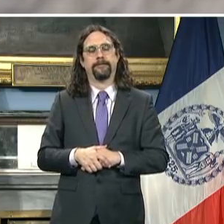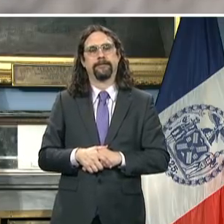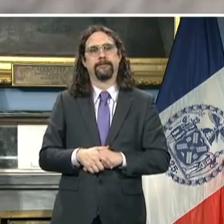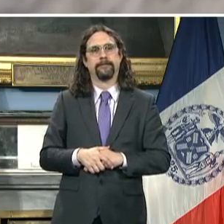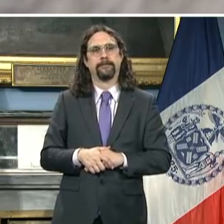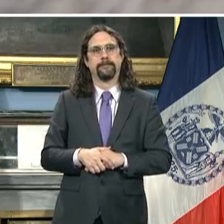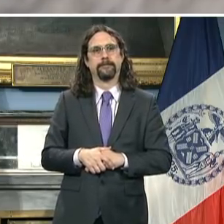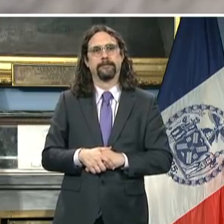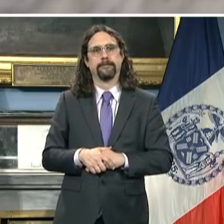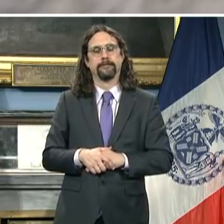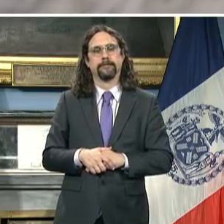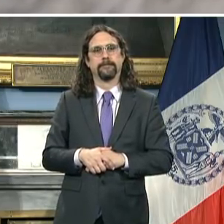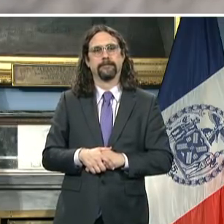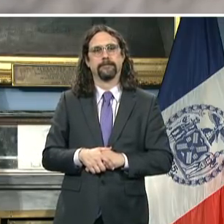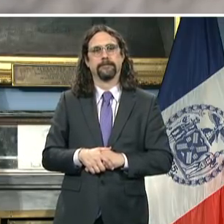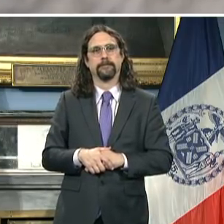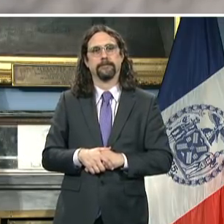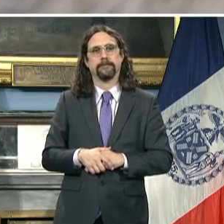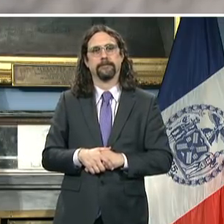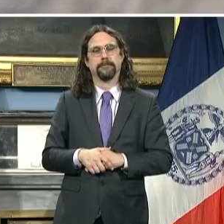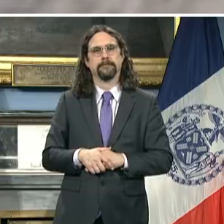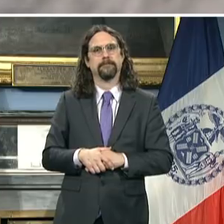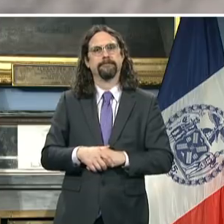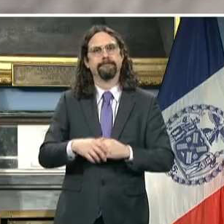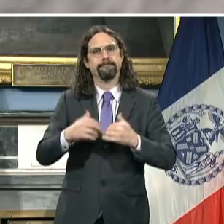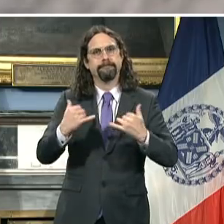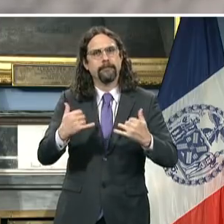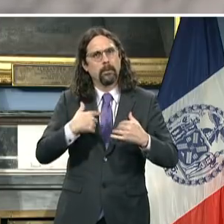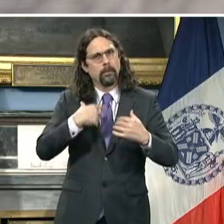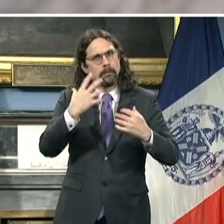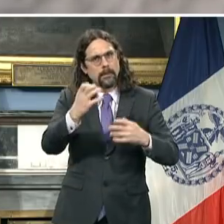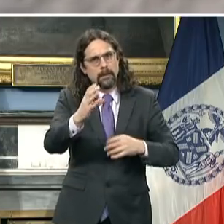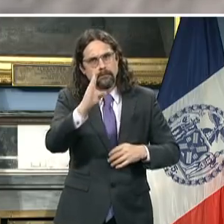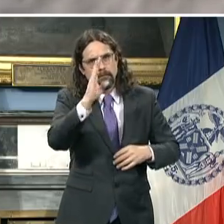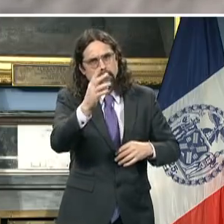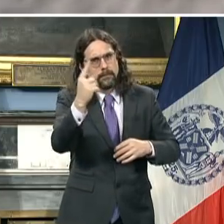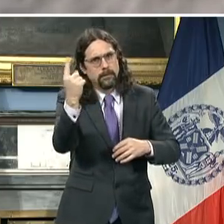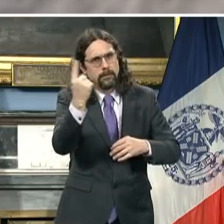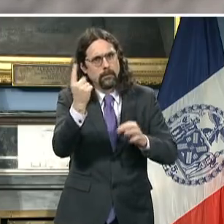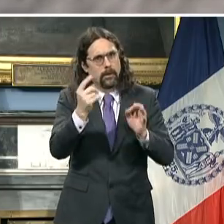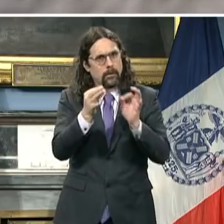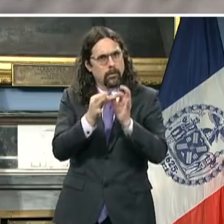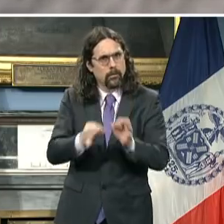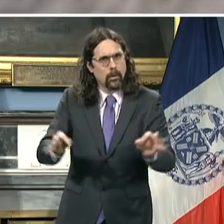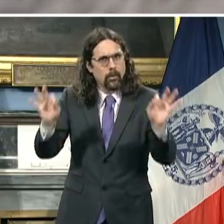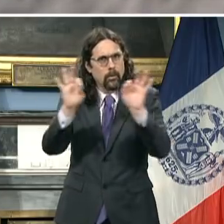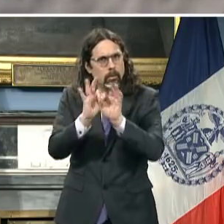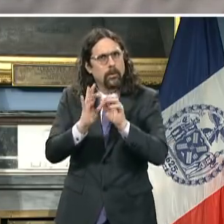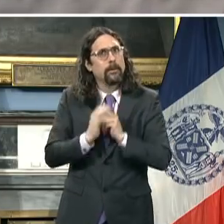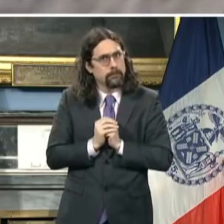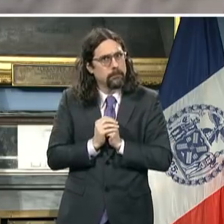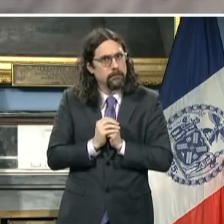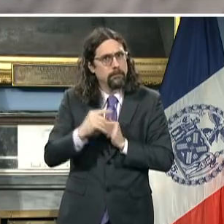THANK YOU TO YOU AYND TOUREA MS ALWAYS. I MENTIONED THE FOLKS WHO ARE DOING THE WORK AND I WANT TO SAY SOMETHING THAT NEEDS TO TB SAID IN THIS MOMENT.